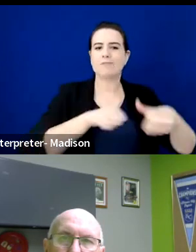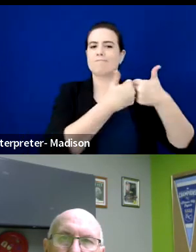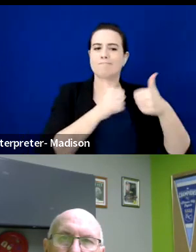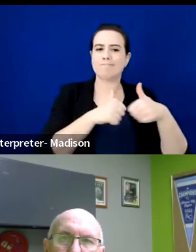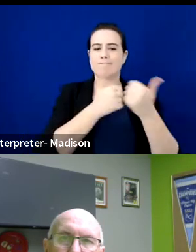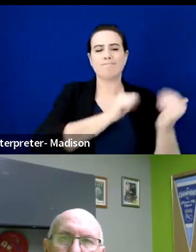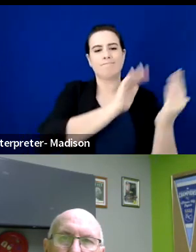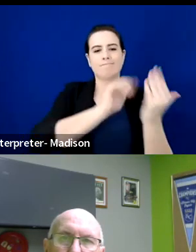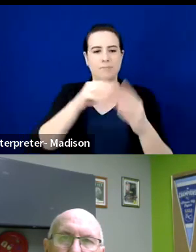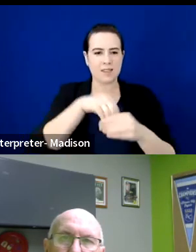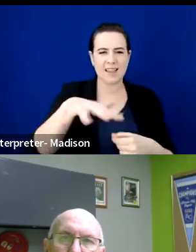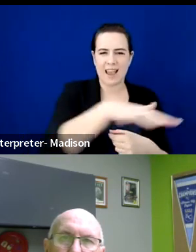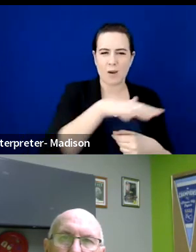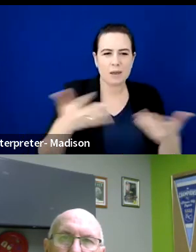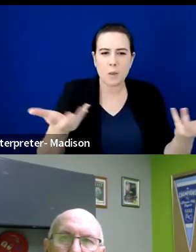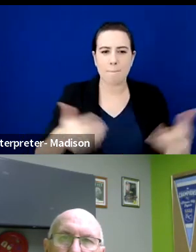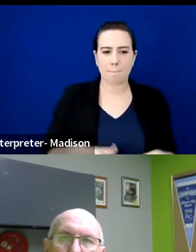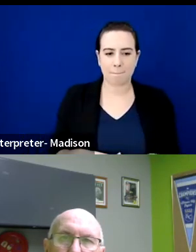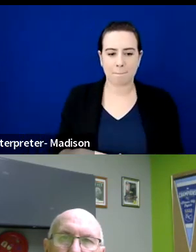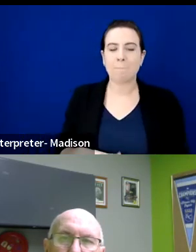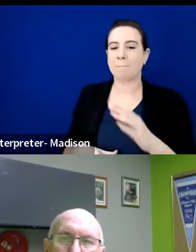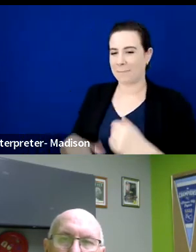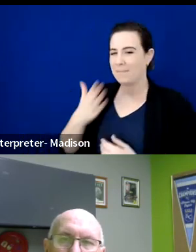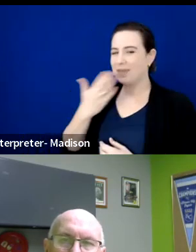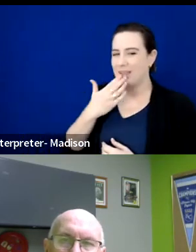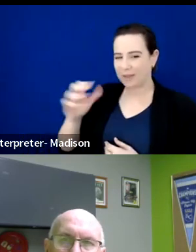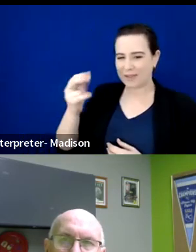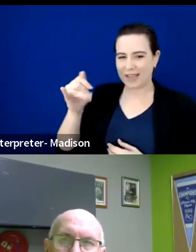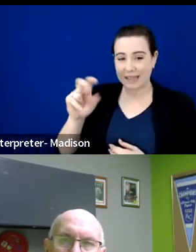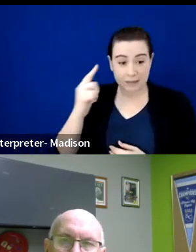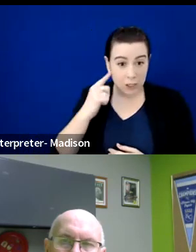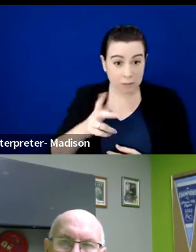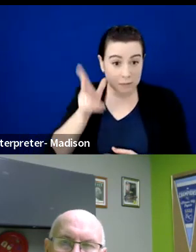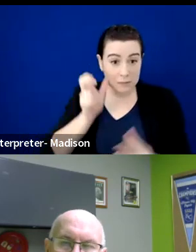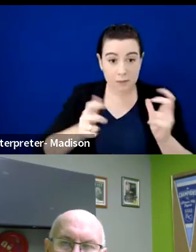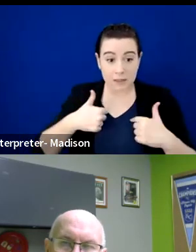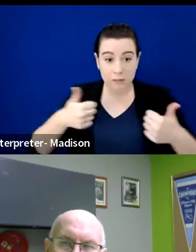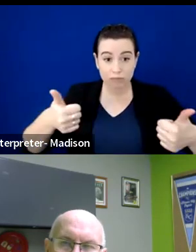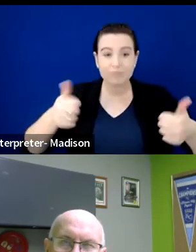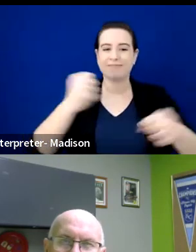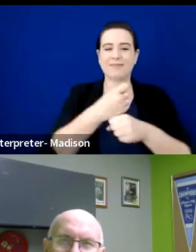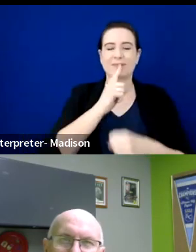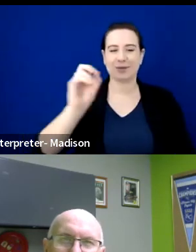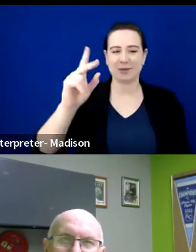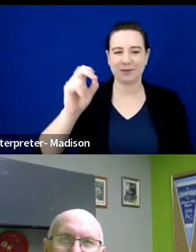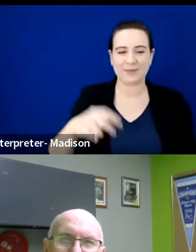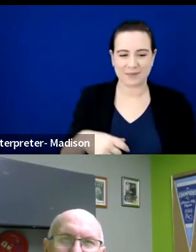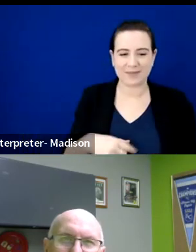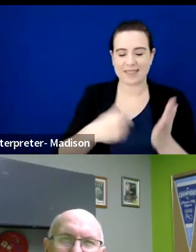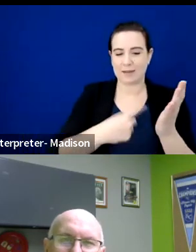I know in Project ALIVE, you worked a lot around the relationships with public health and getting their engagement as well as collaborating with the local disability-led organizations that we have partnered with in the three states. What are -- have you felt are the biggest barriers in some of these areas? Thank you, Shaylin.